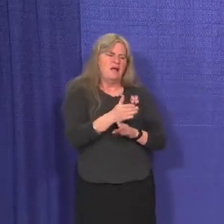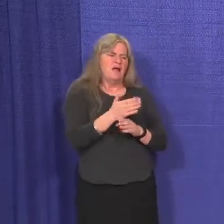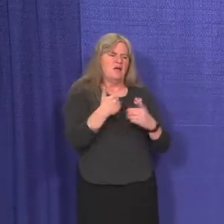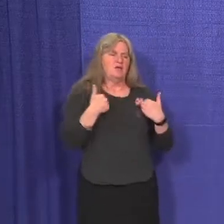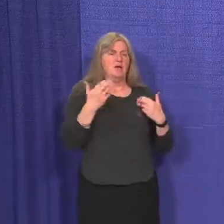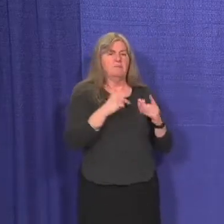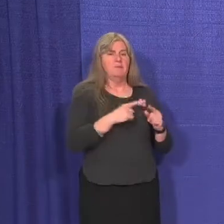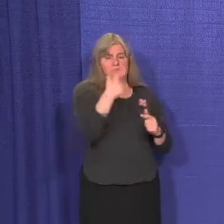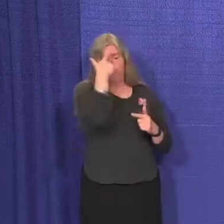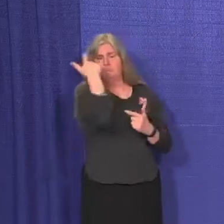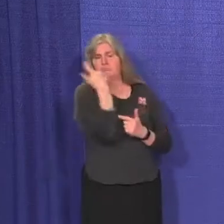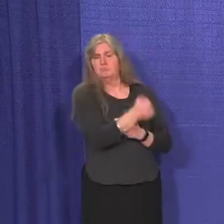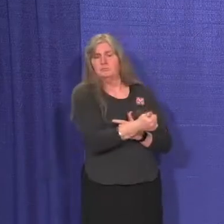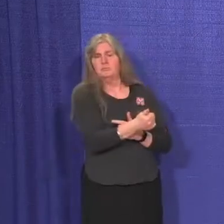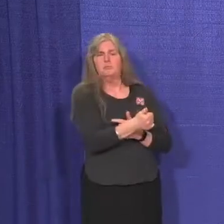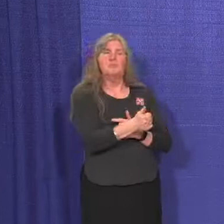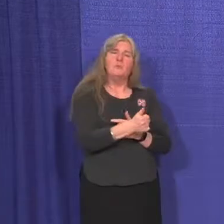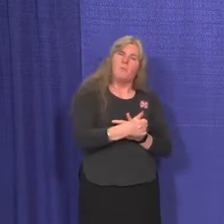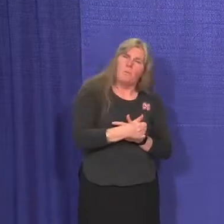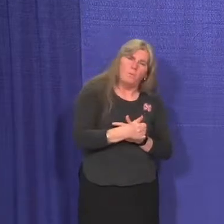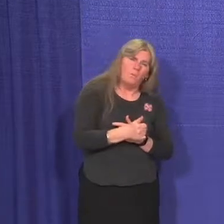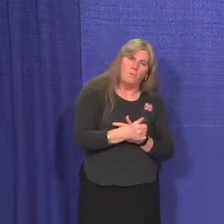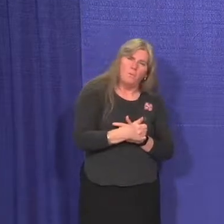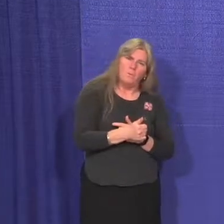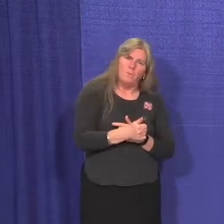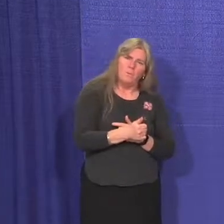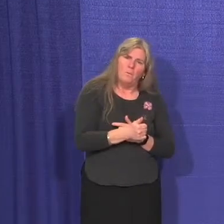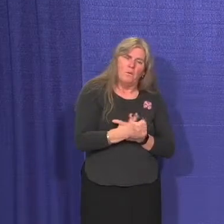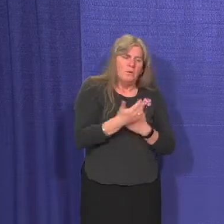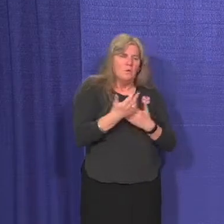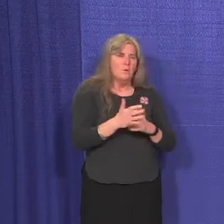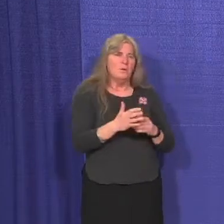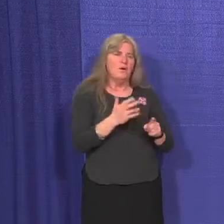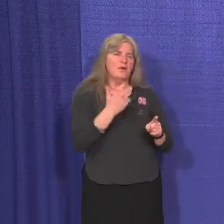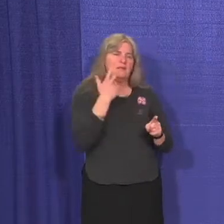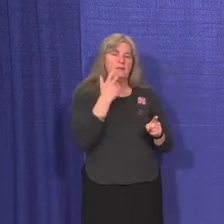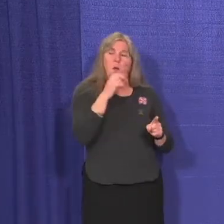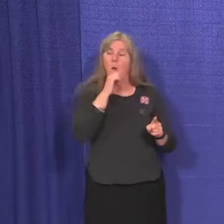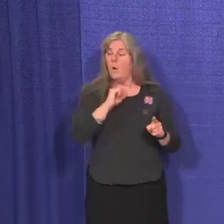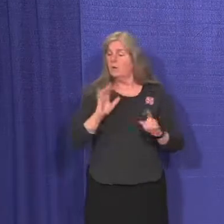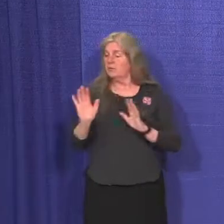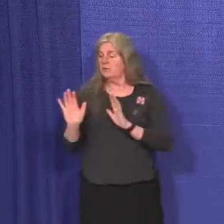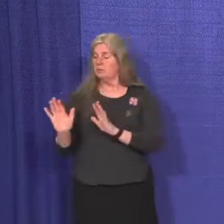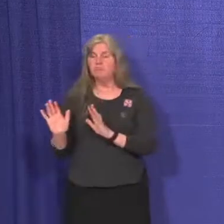have individuals vaccinated from disease and particularly for